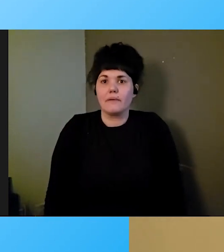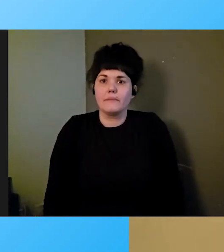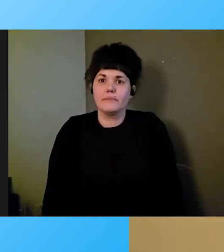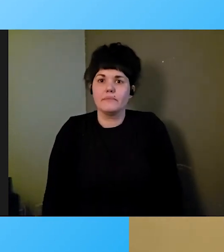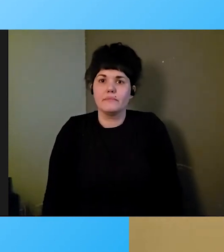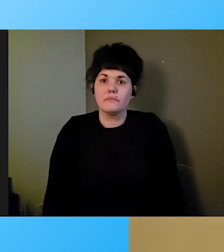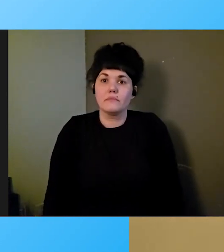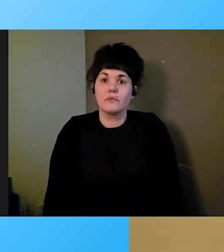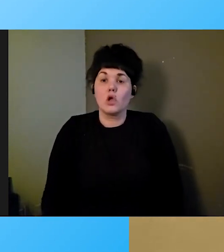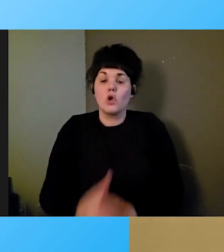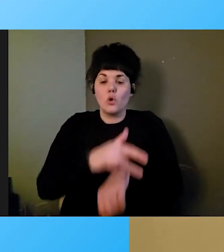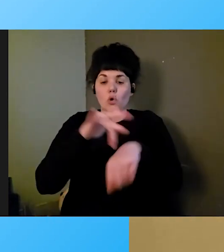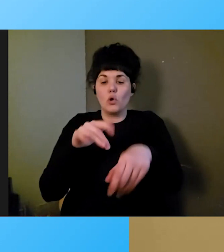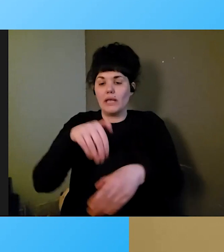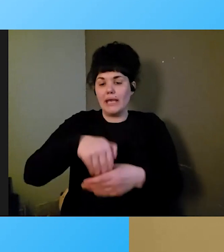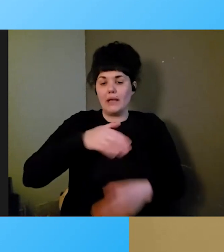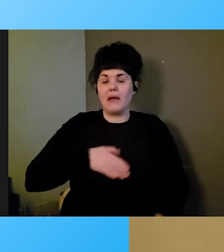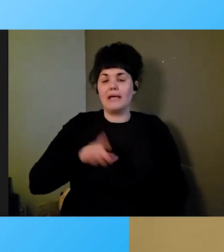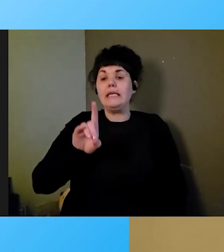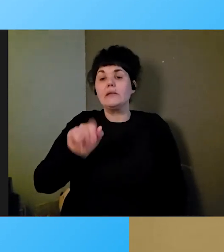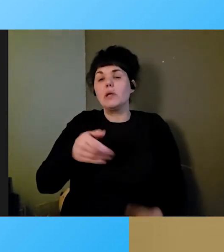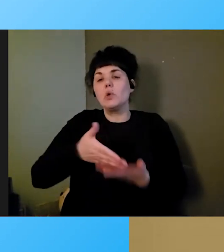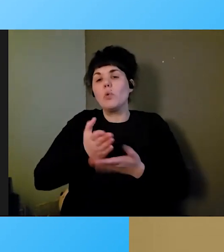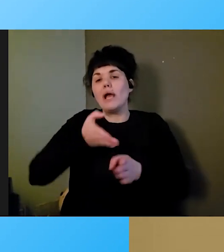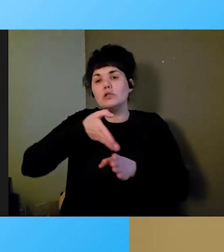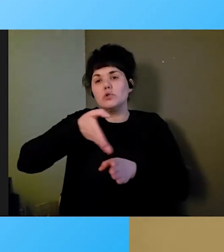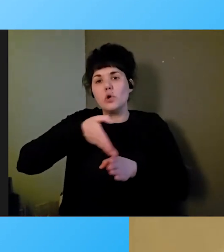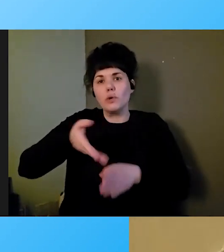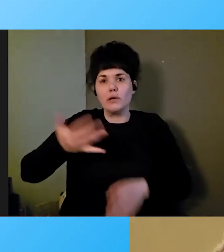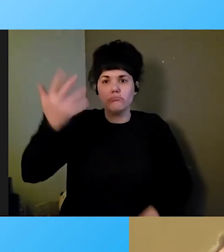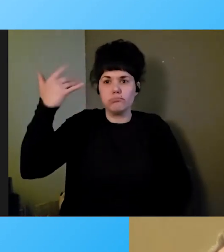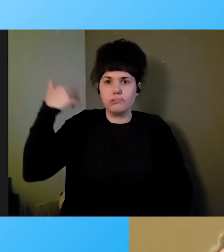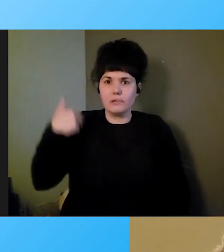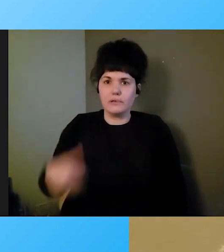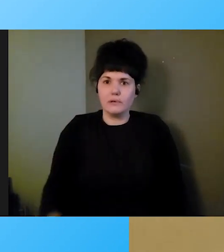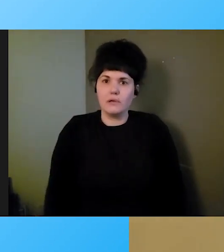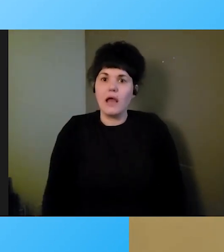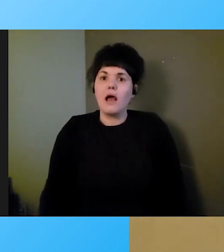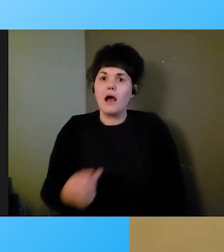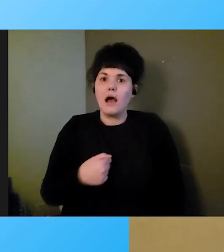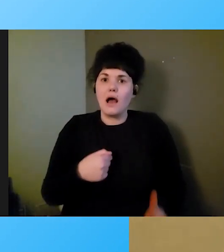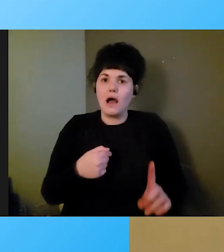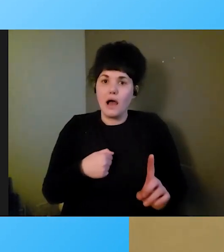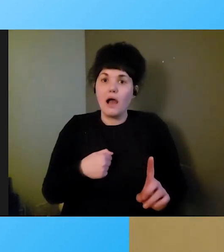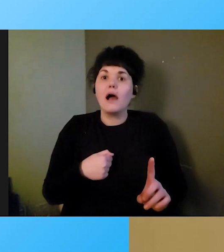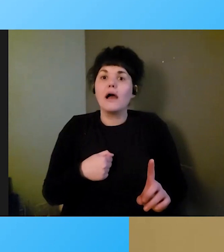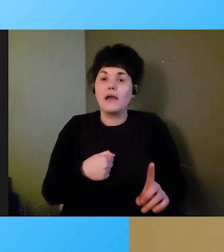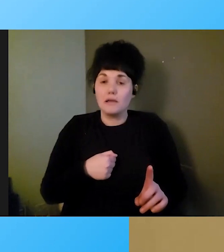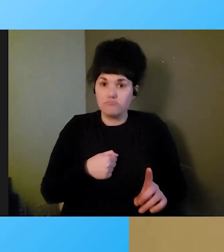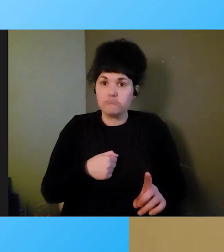many my disability rights career. And tried to first